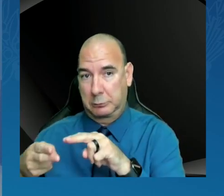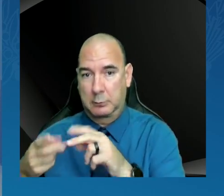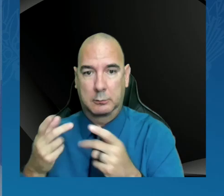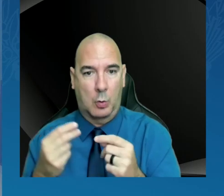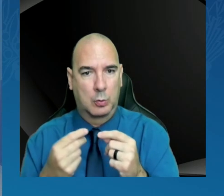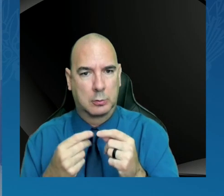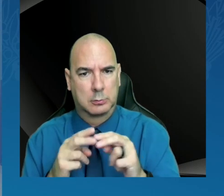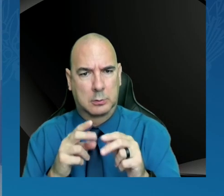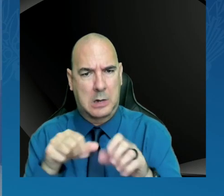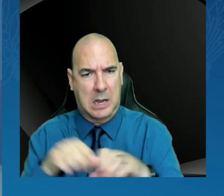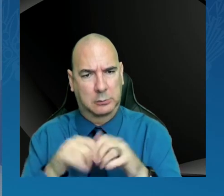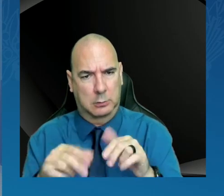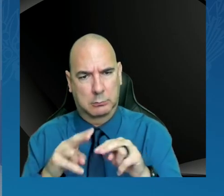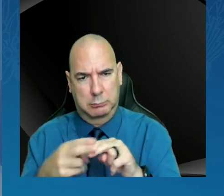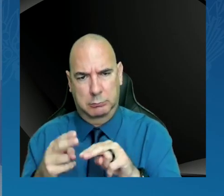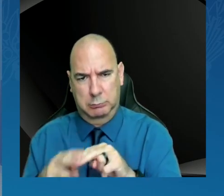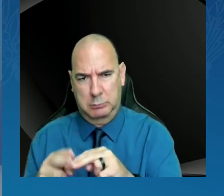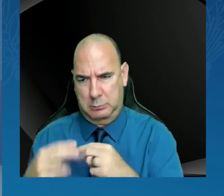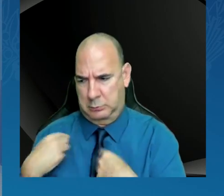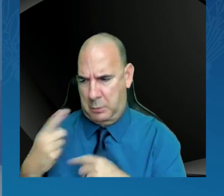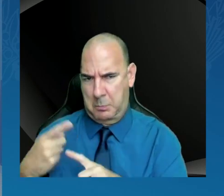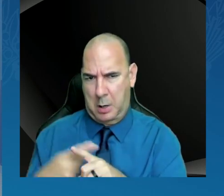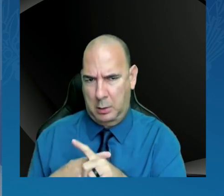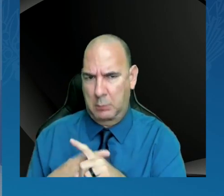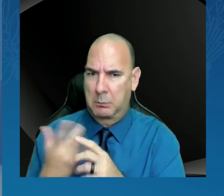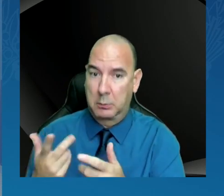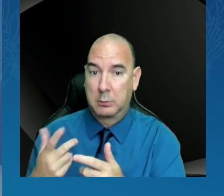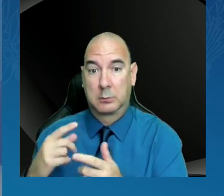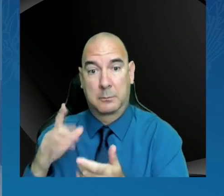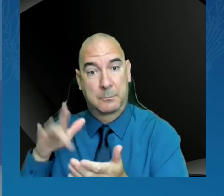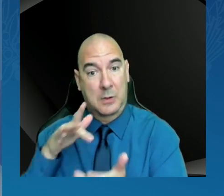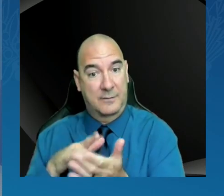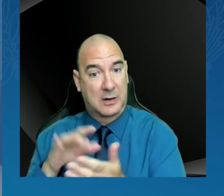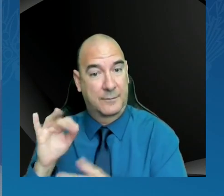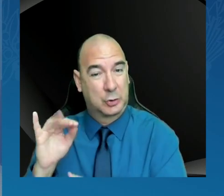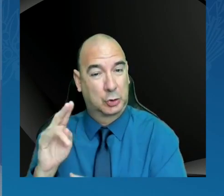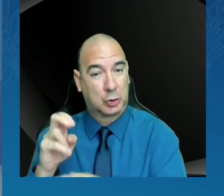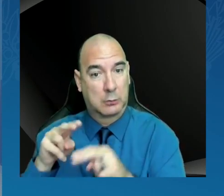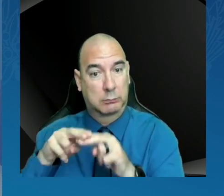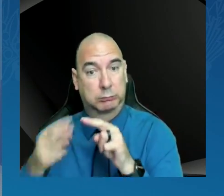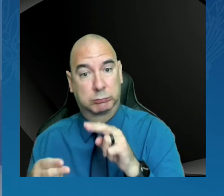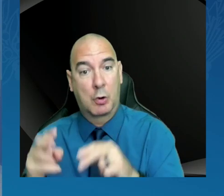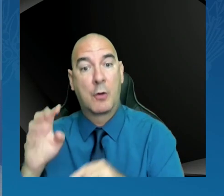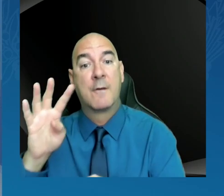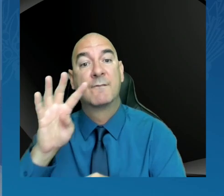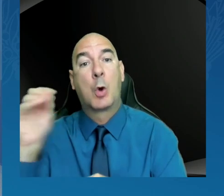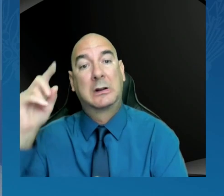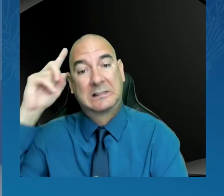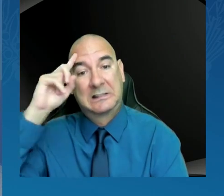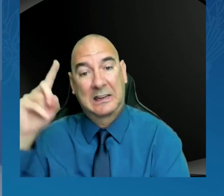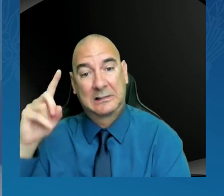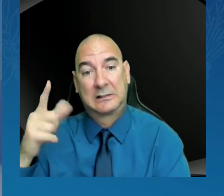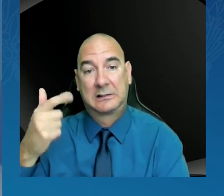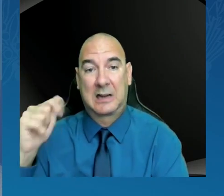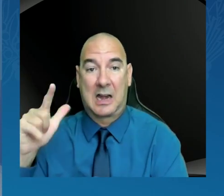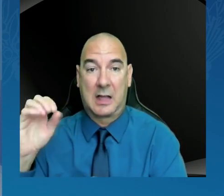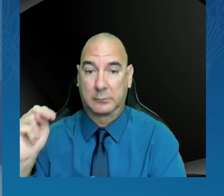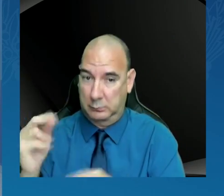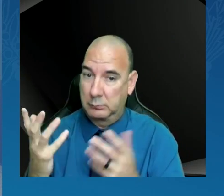Since mid-June, prices are down 40 cents a gallon. Fighting inflation is one of our administration's